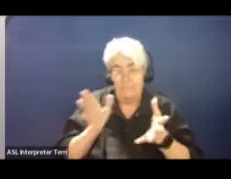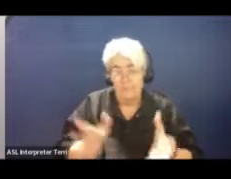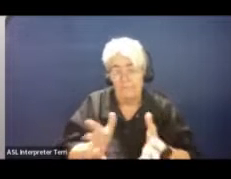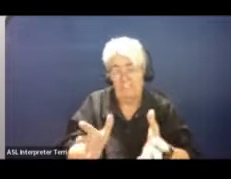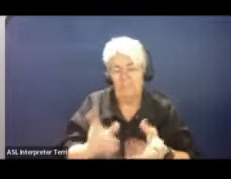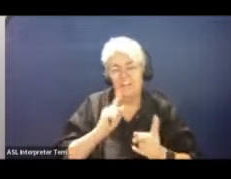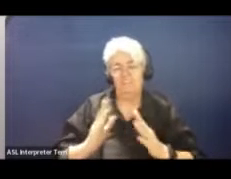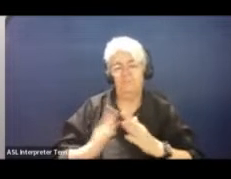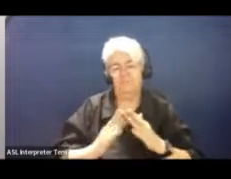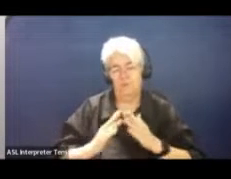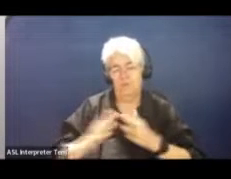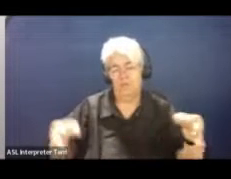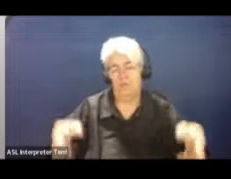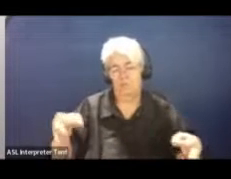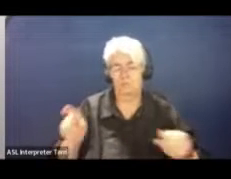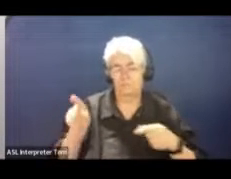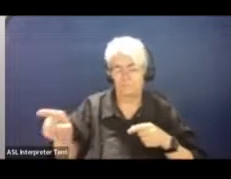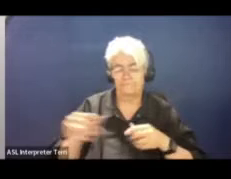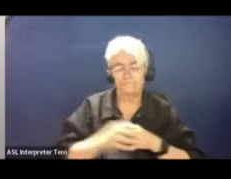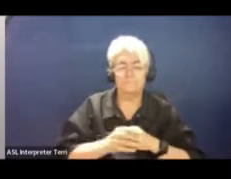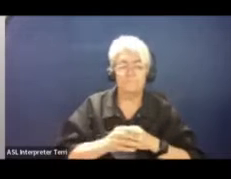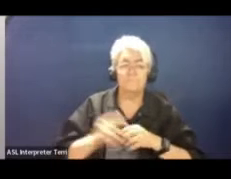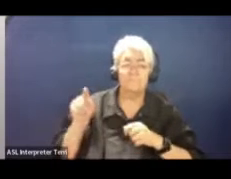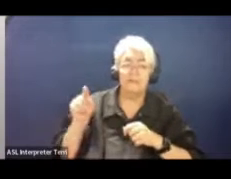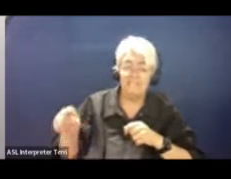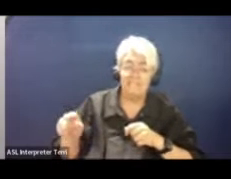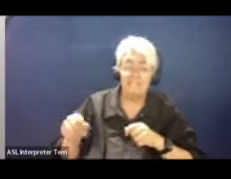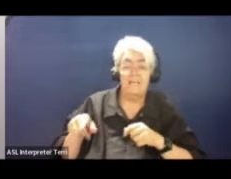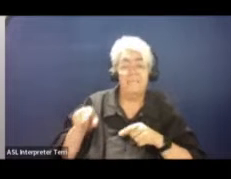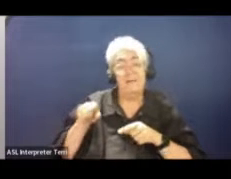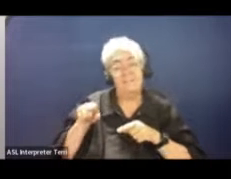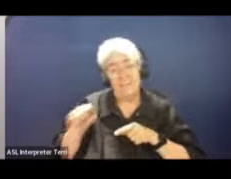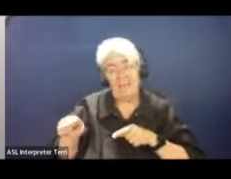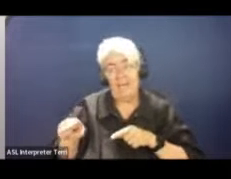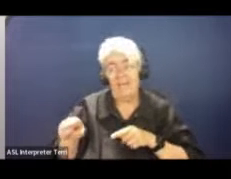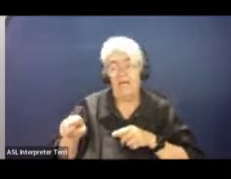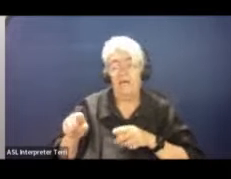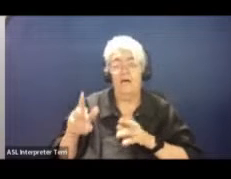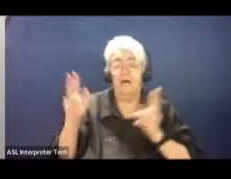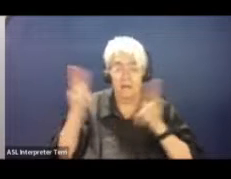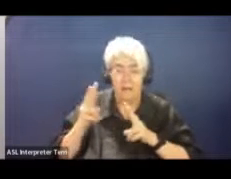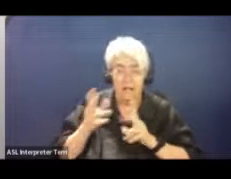is where people have been returning clients coming back to the court getting re arrested on